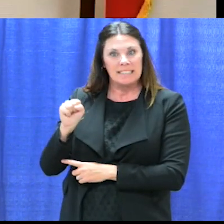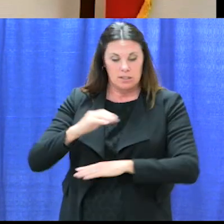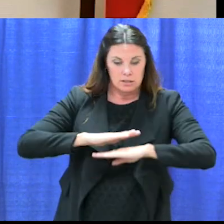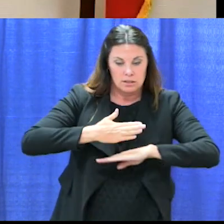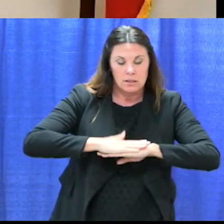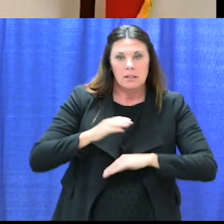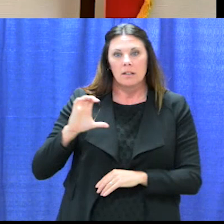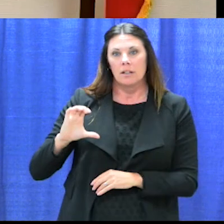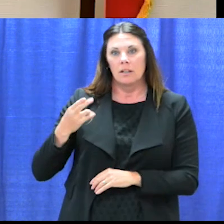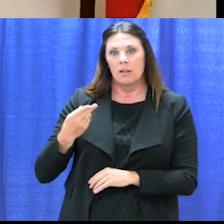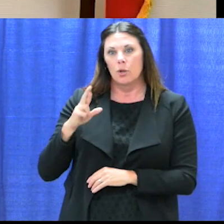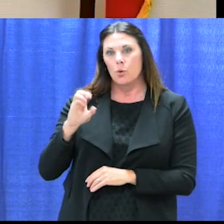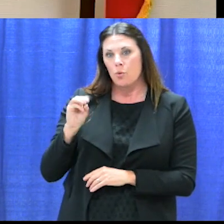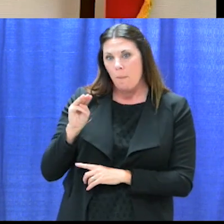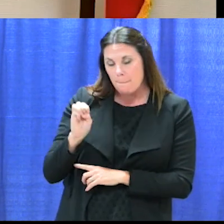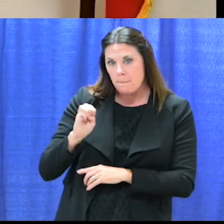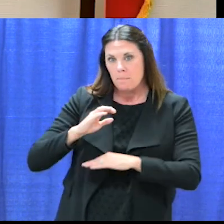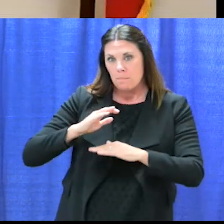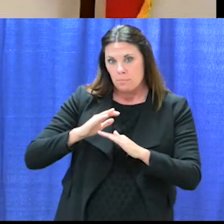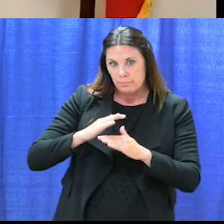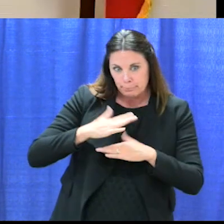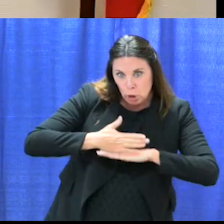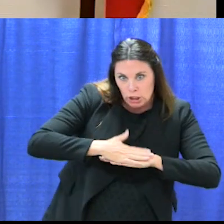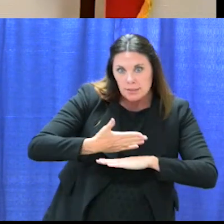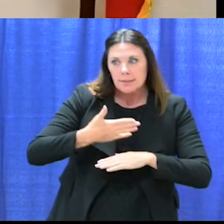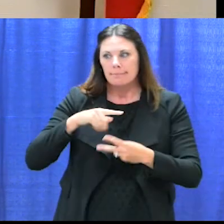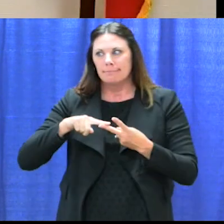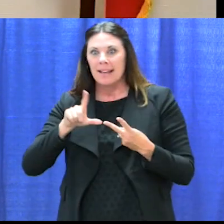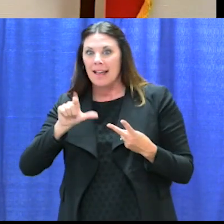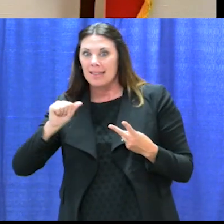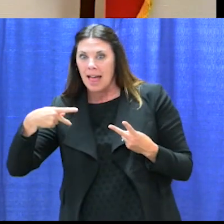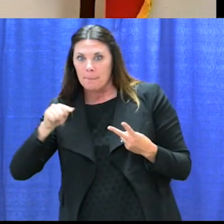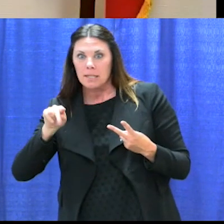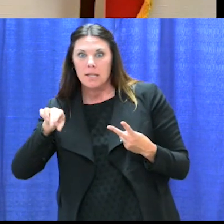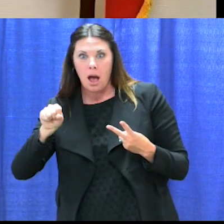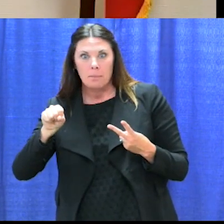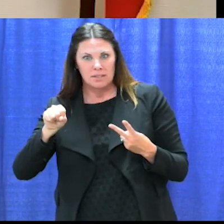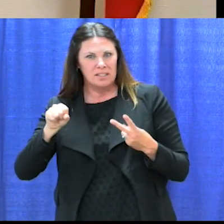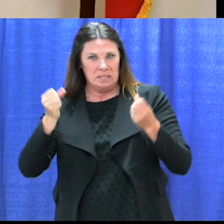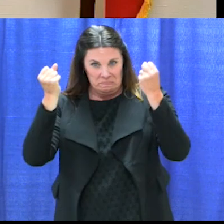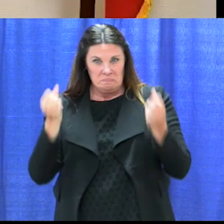Chromebooks, laptops and other types of devices And the number of hotspots that have been